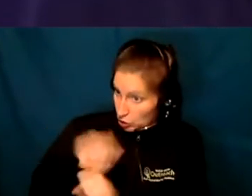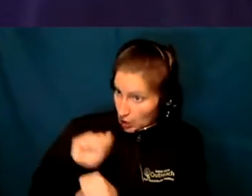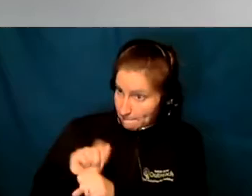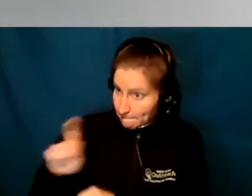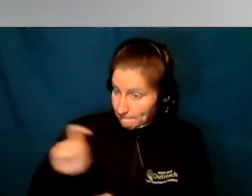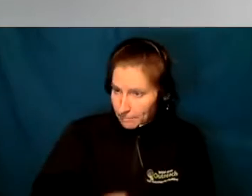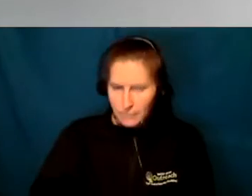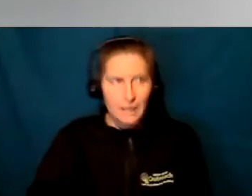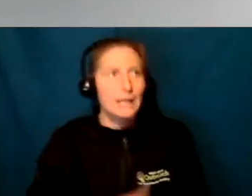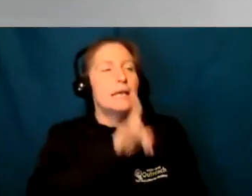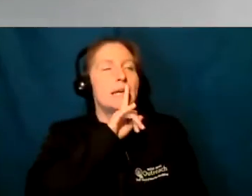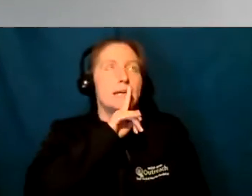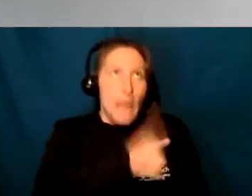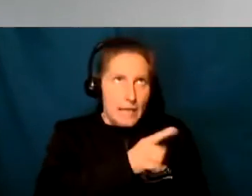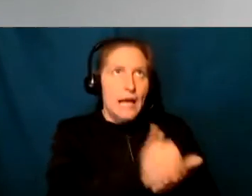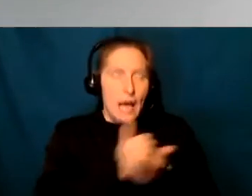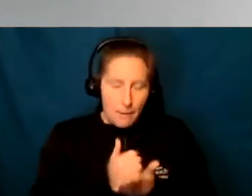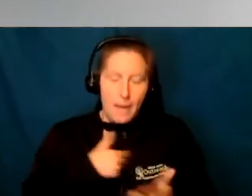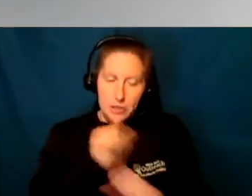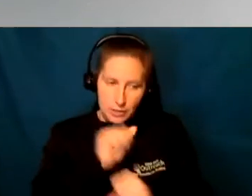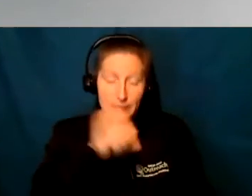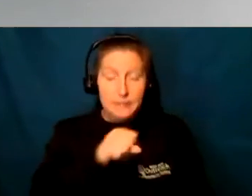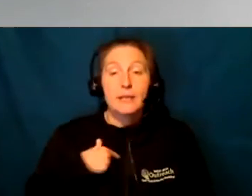Johnna: Absolutely has I started learning sign language,